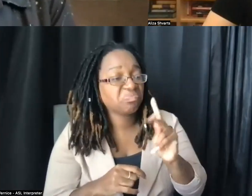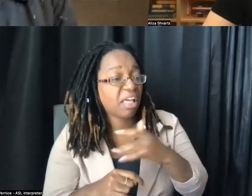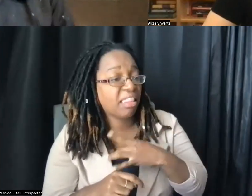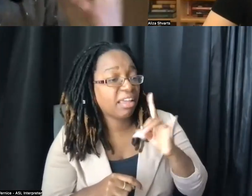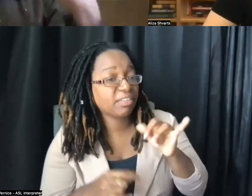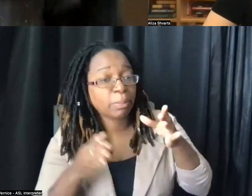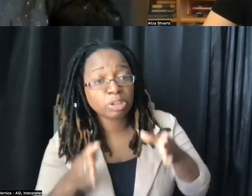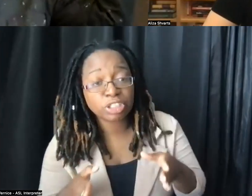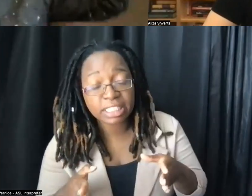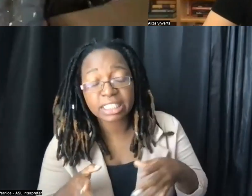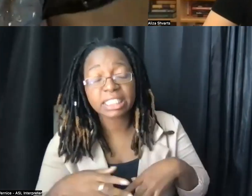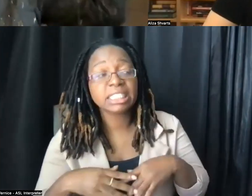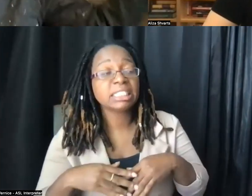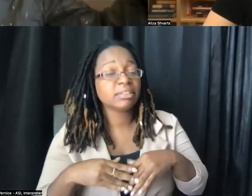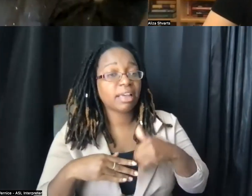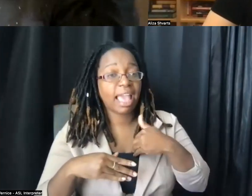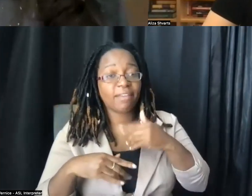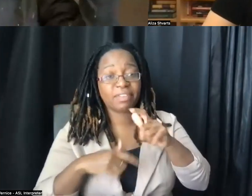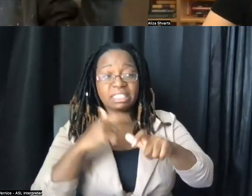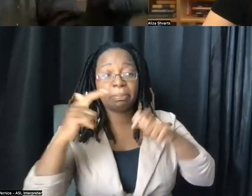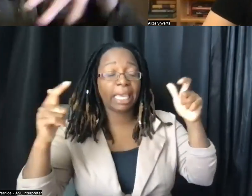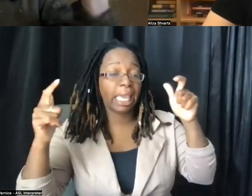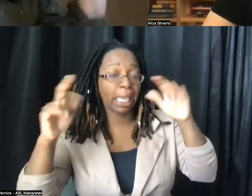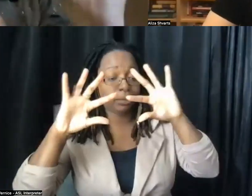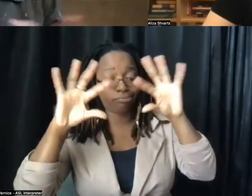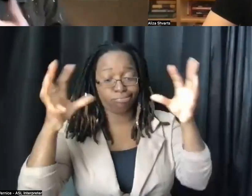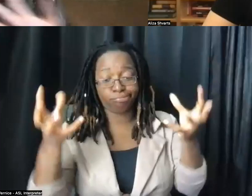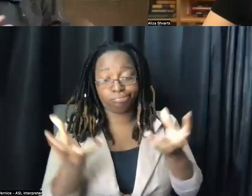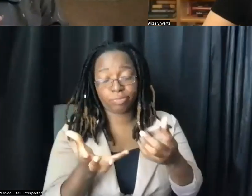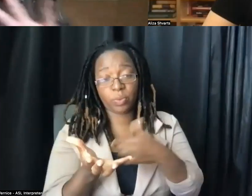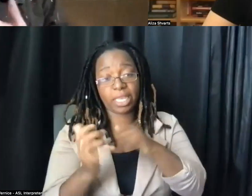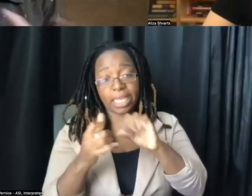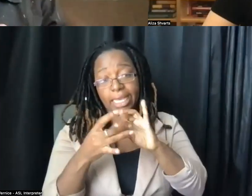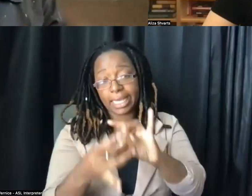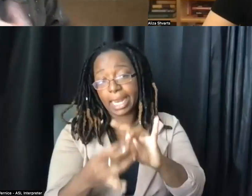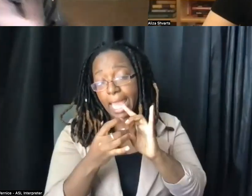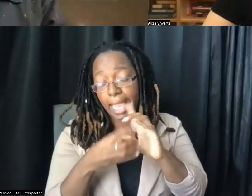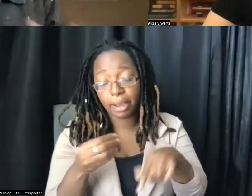It is usually just that I like this person and there is some sort of vague way